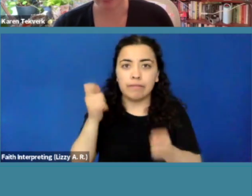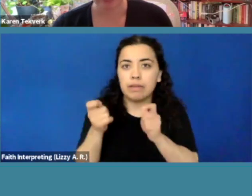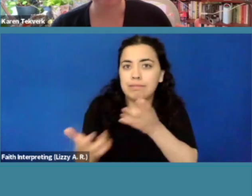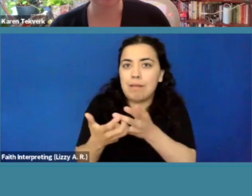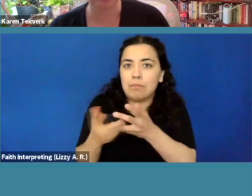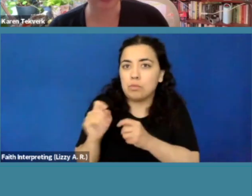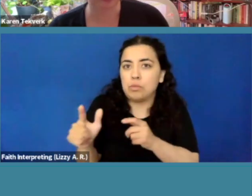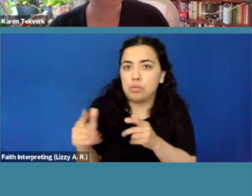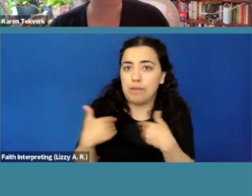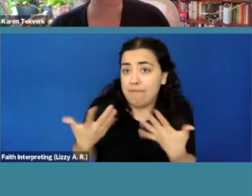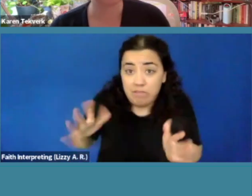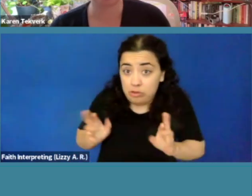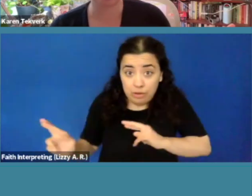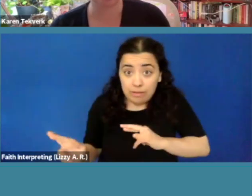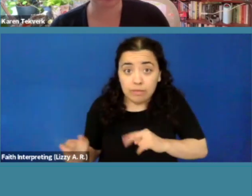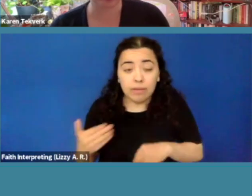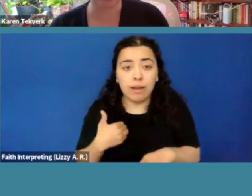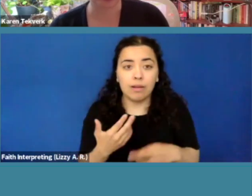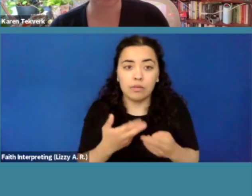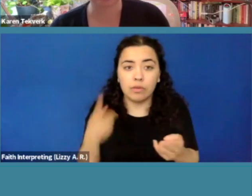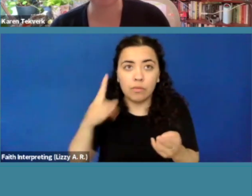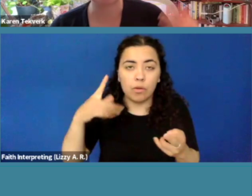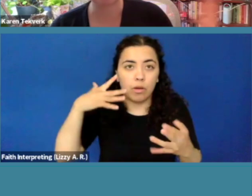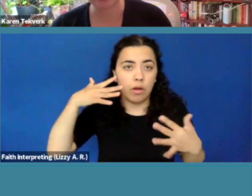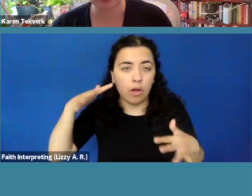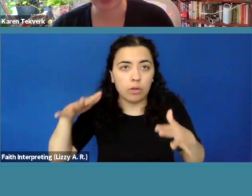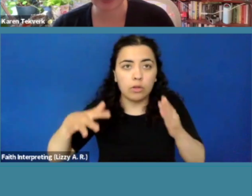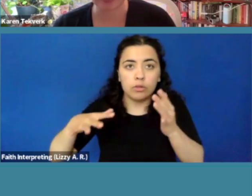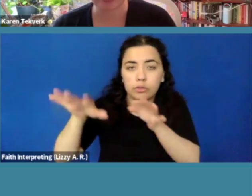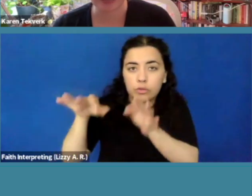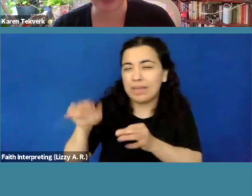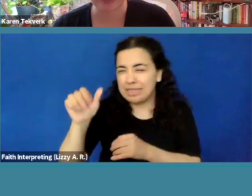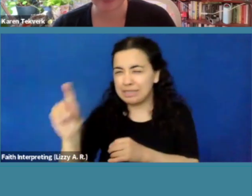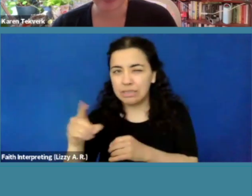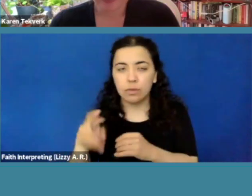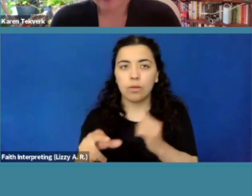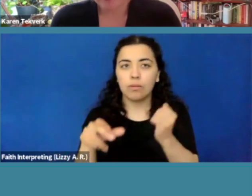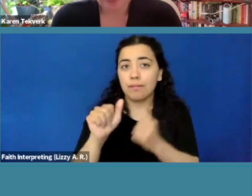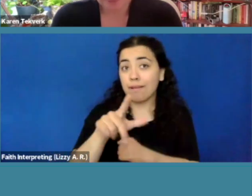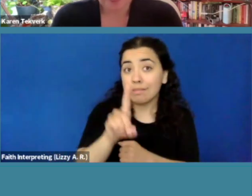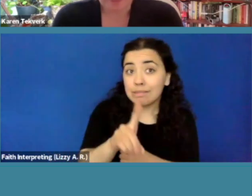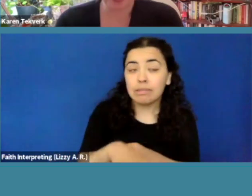if you've got the resources for audio description or assisted listening devices on site, let folks know that.